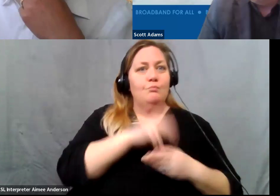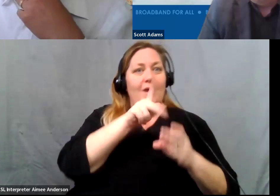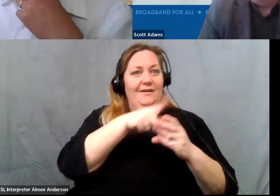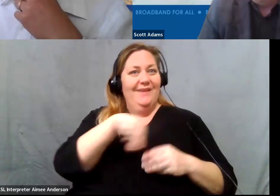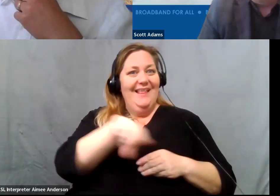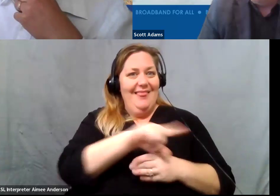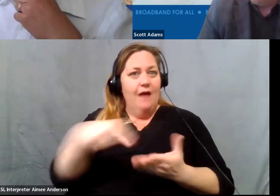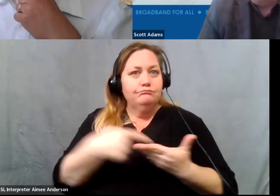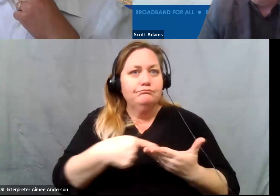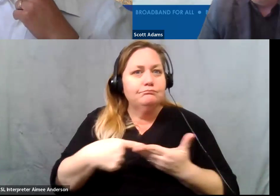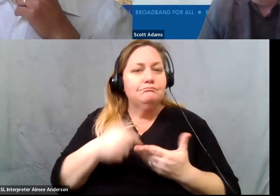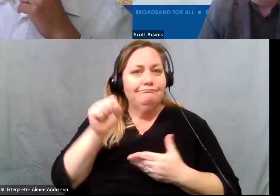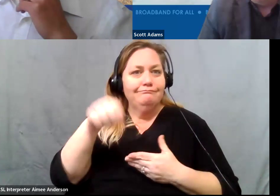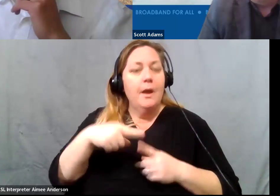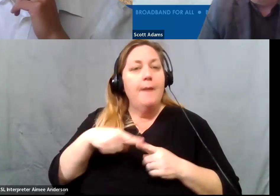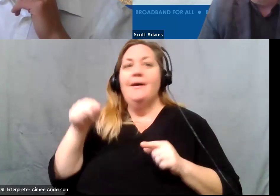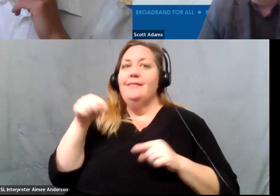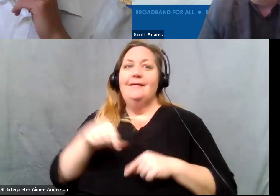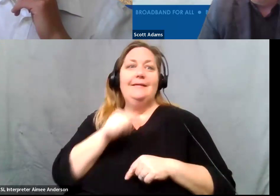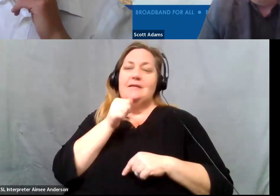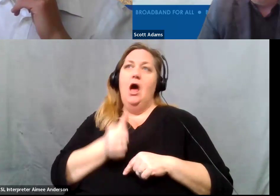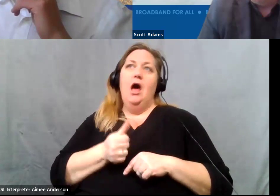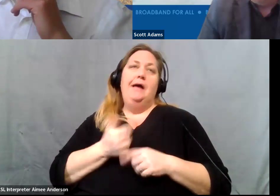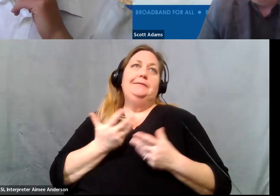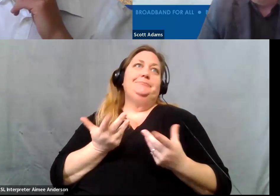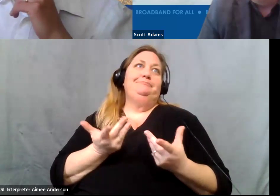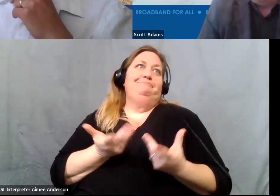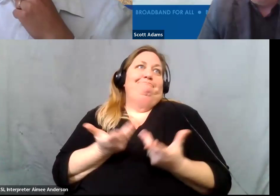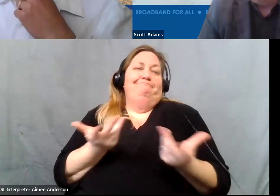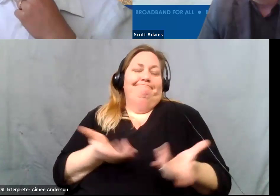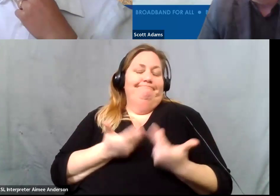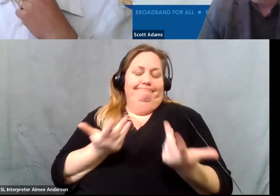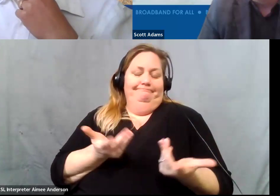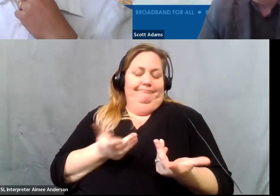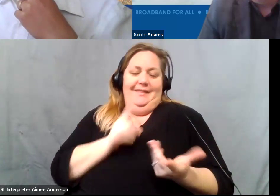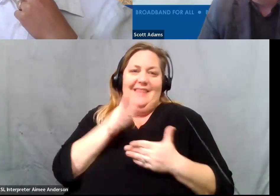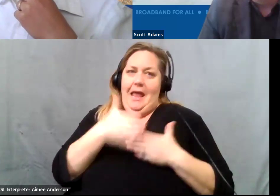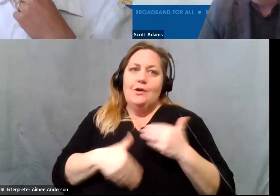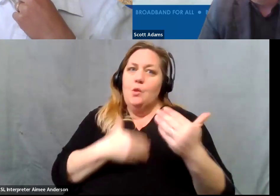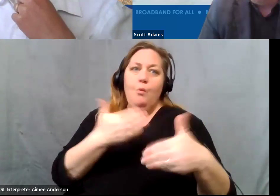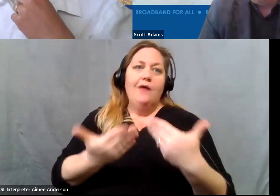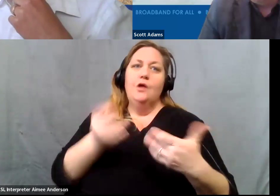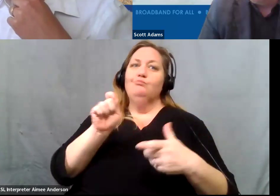but we get that this is not, You know, the end of a process. This is really the beginning of